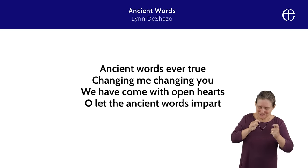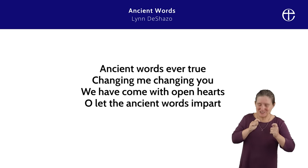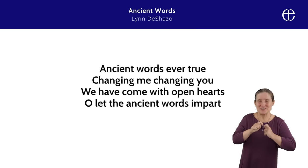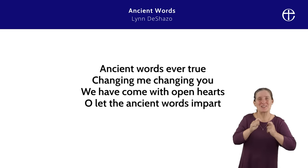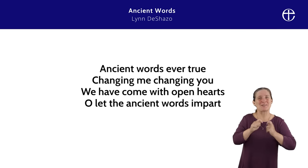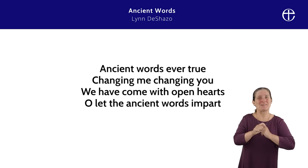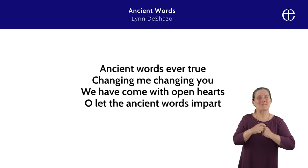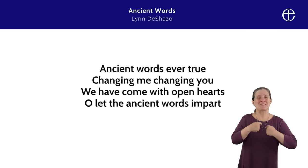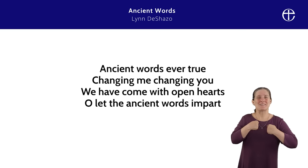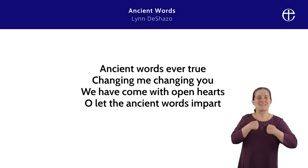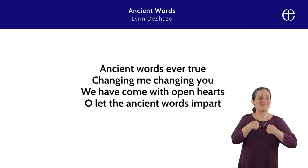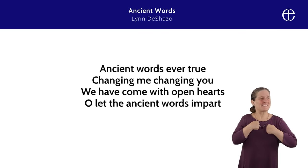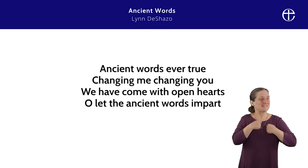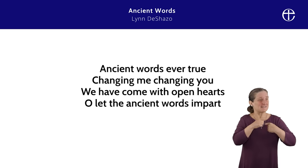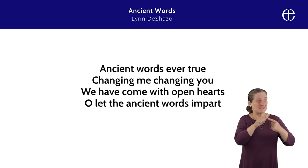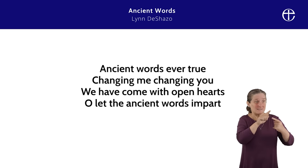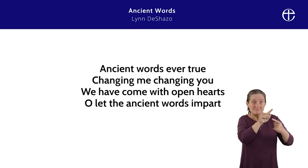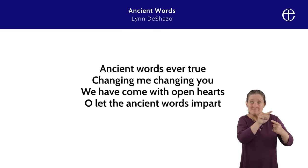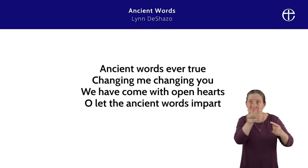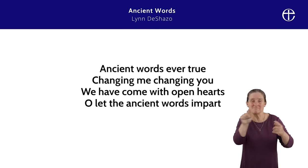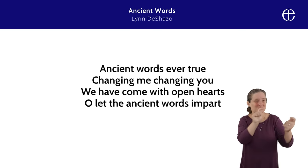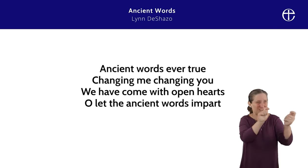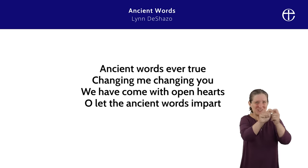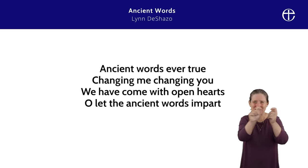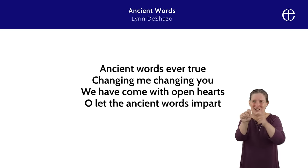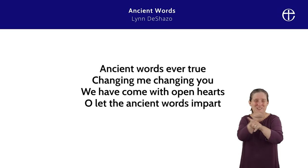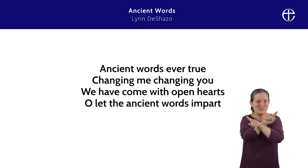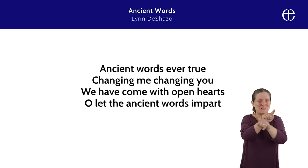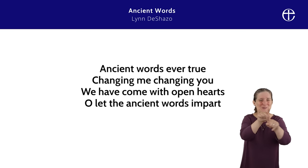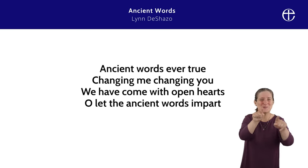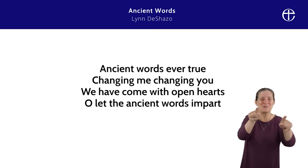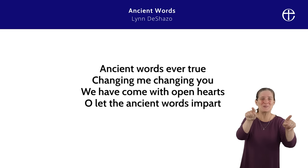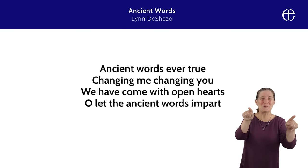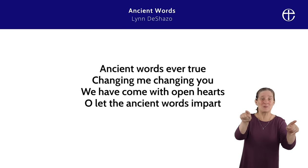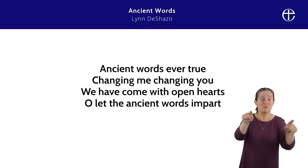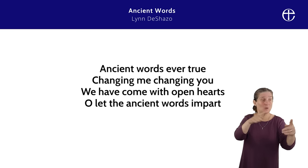Changing me and changing you